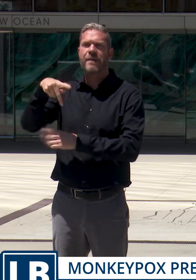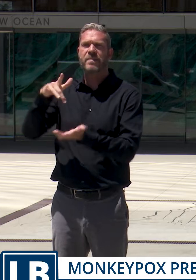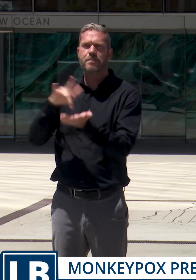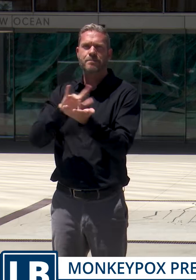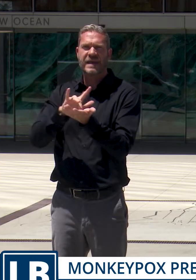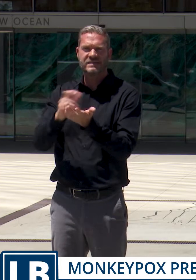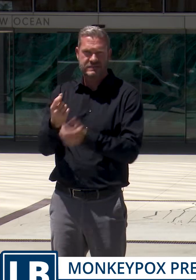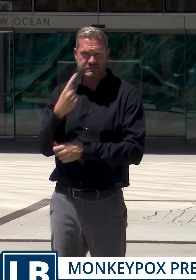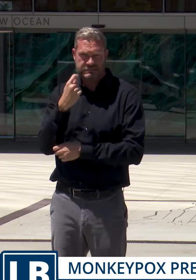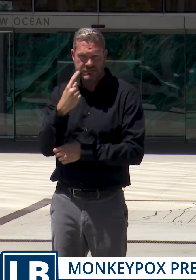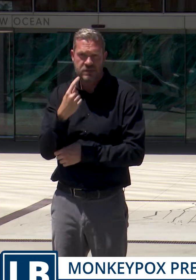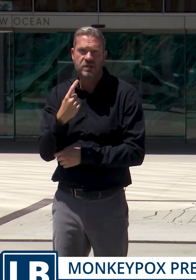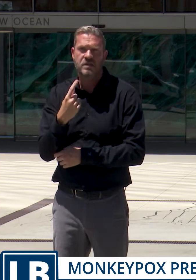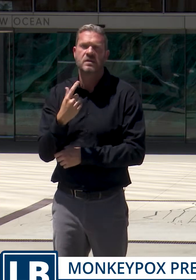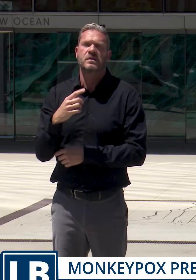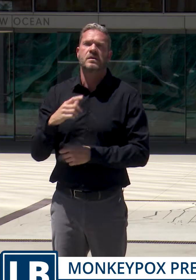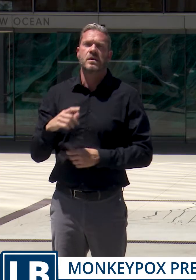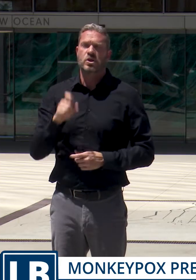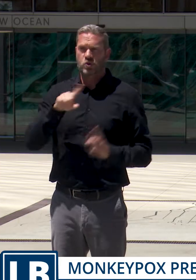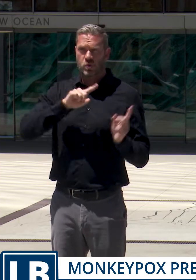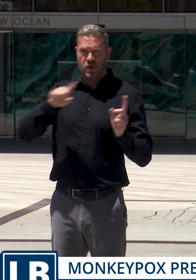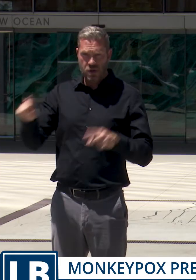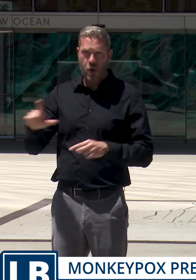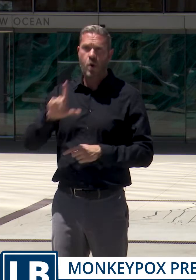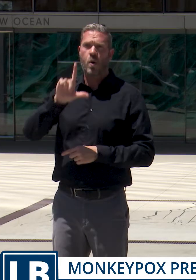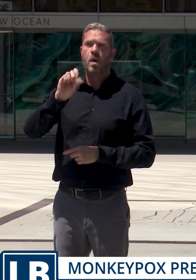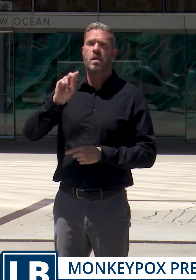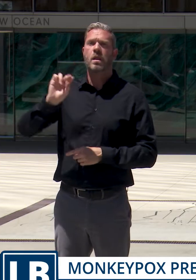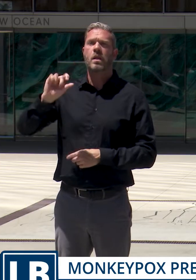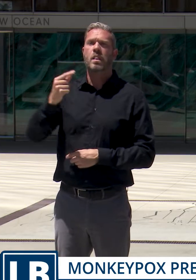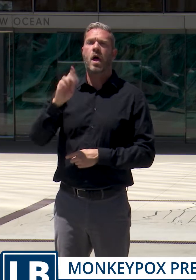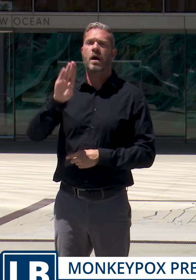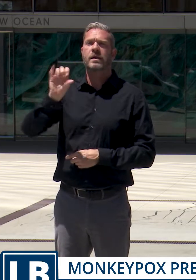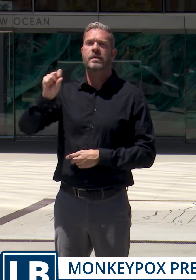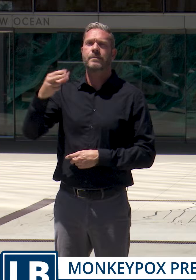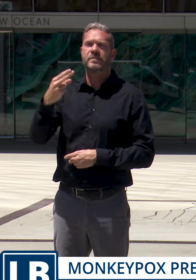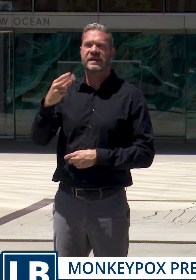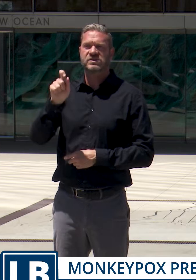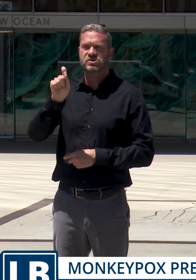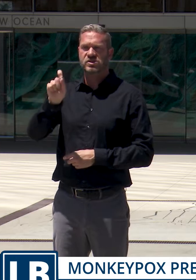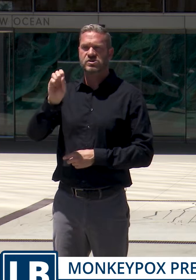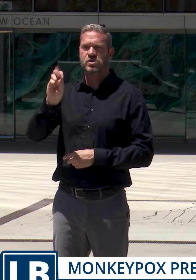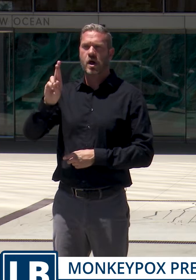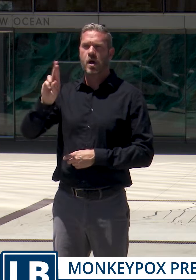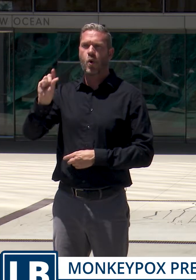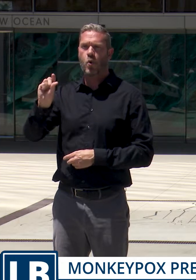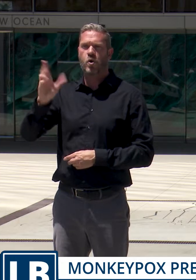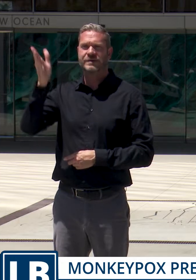beach dot gov forward slash monkey pox sign up and register and we will reach out to you and